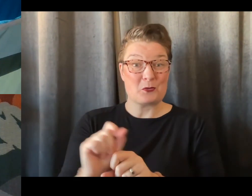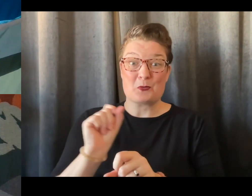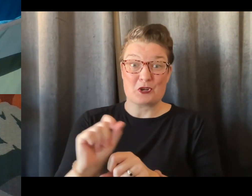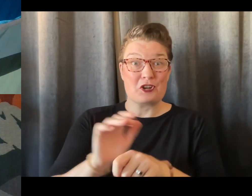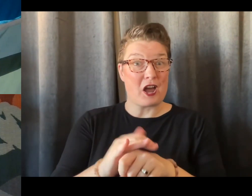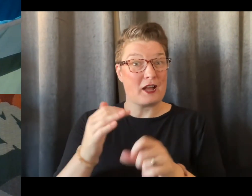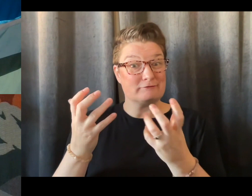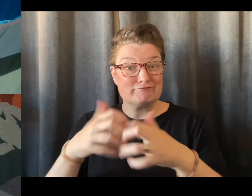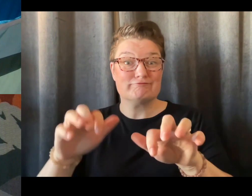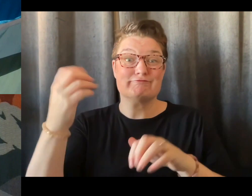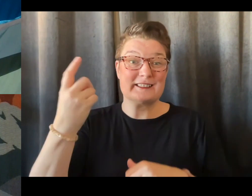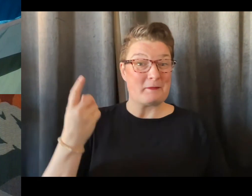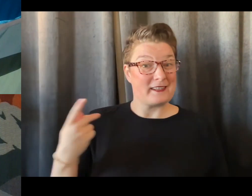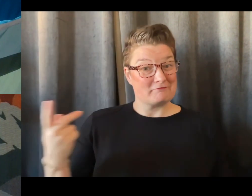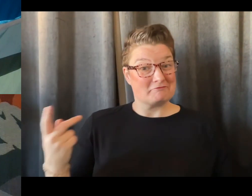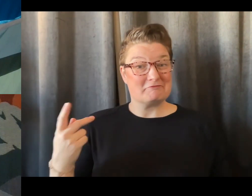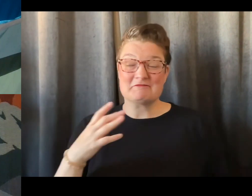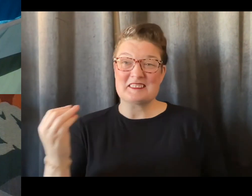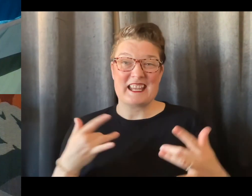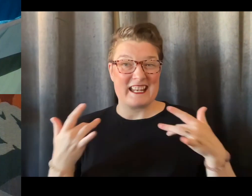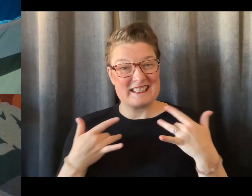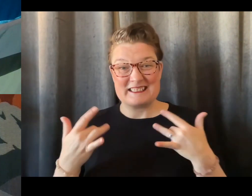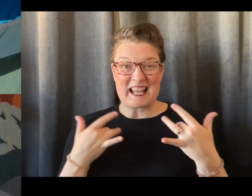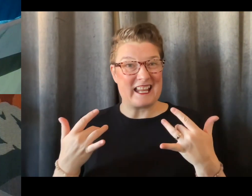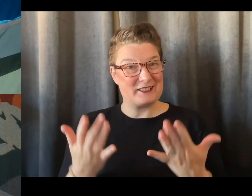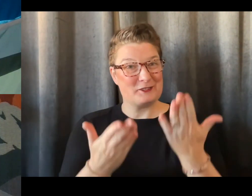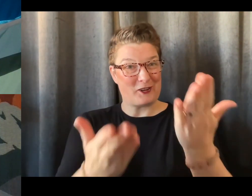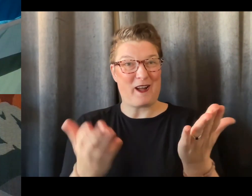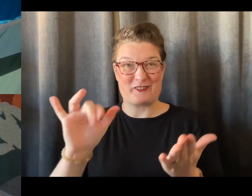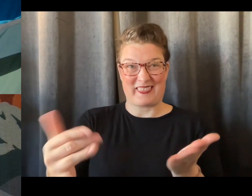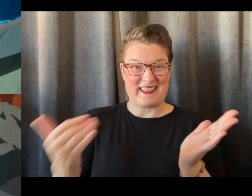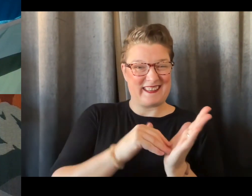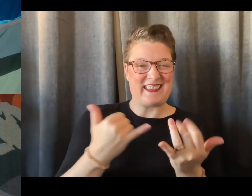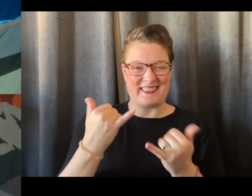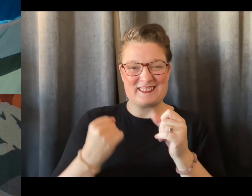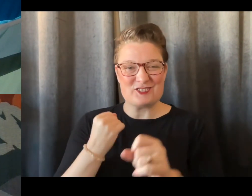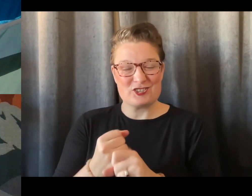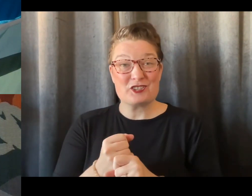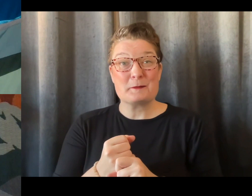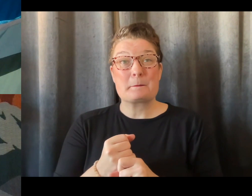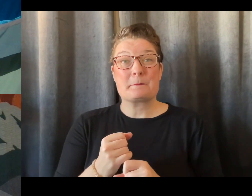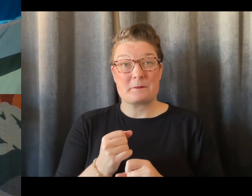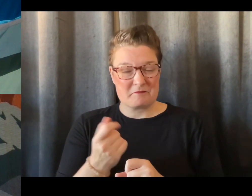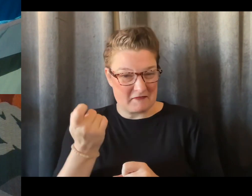together and excited to make that offering again this year and in a little bit of a different form.